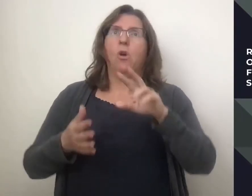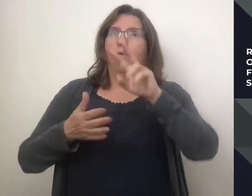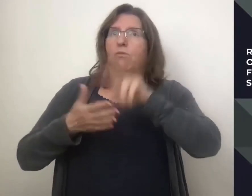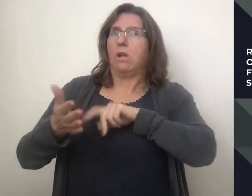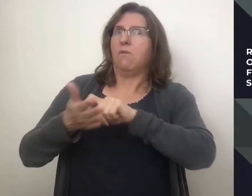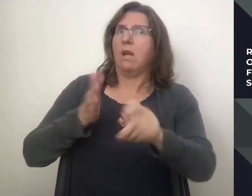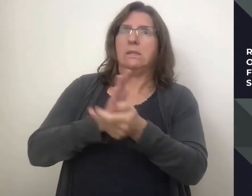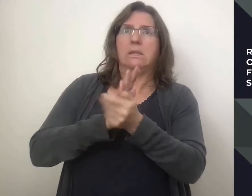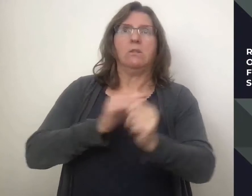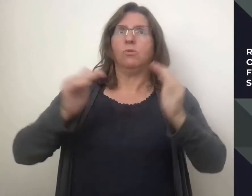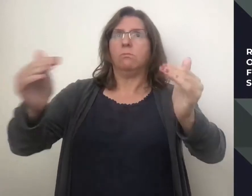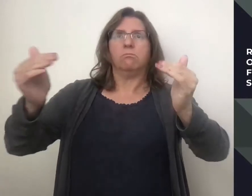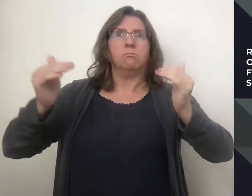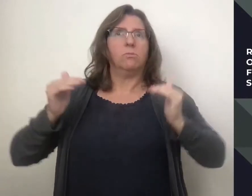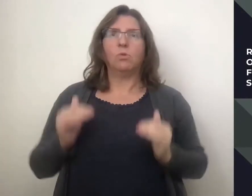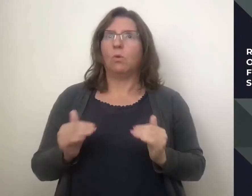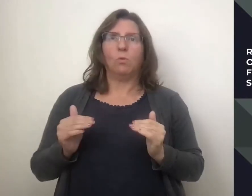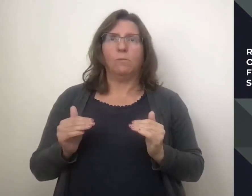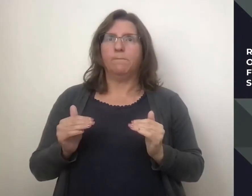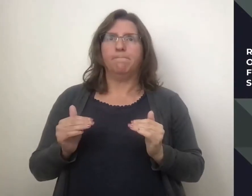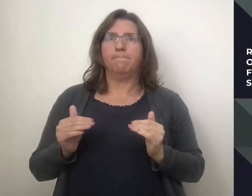many deaf students are just not equipped to enter postsecondary programs.